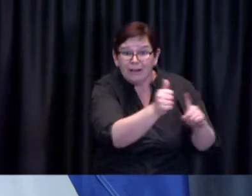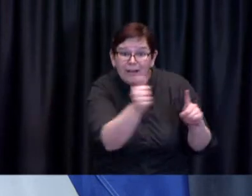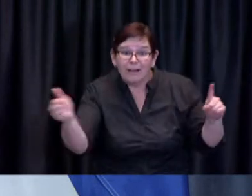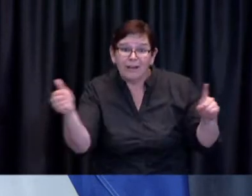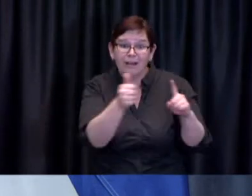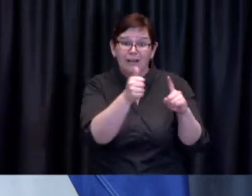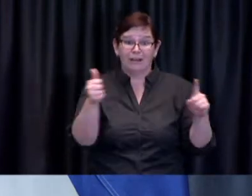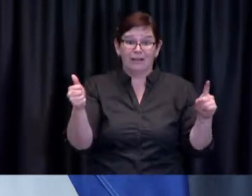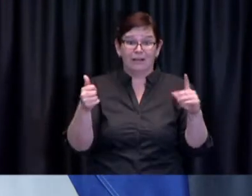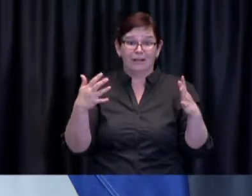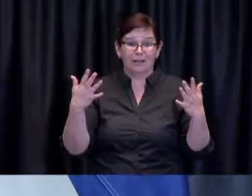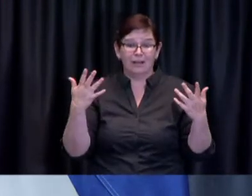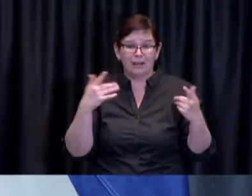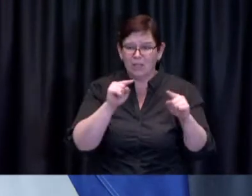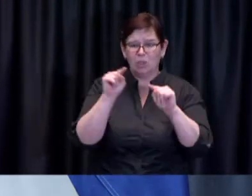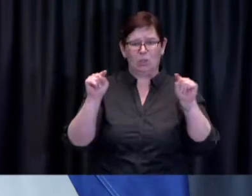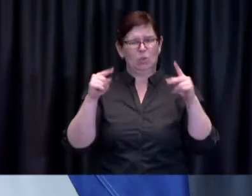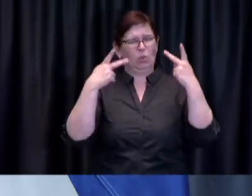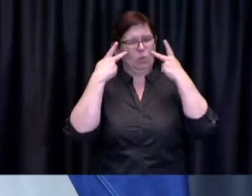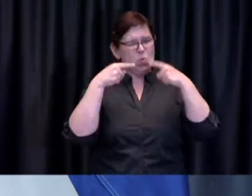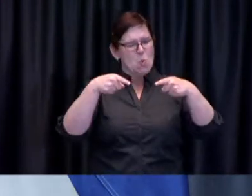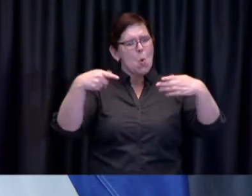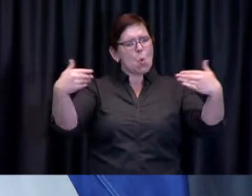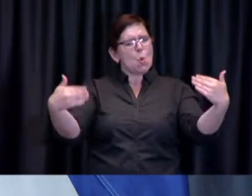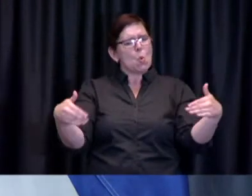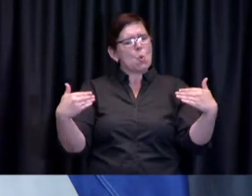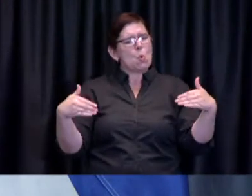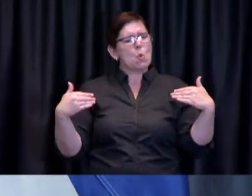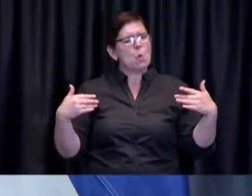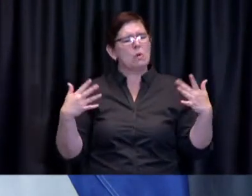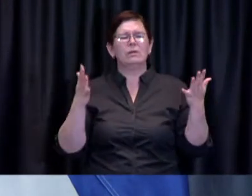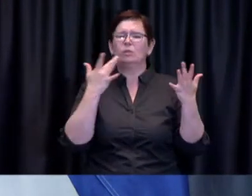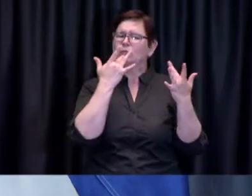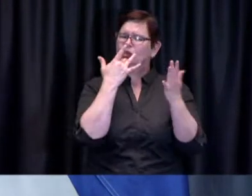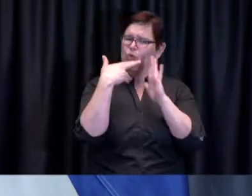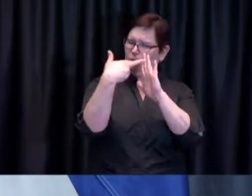move back and forth and contribute to the spread of this virus and so to me whatever the rules